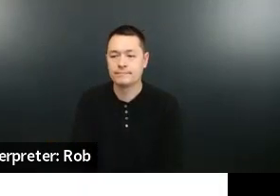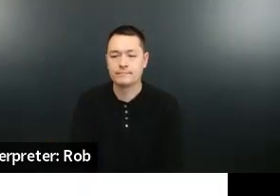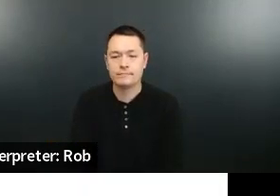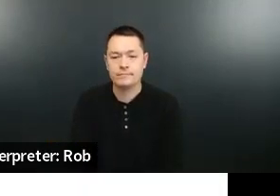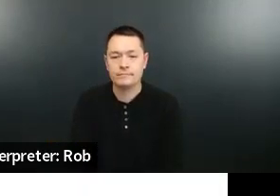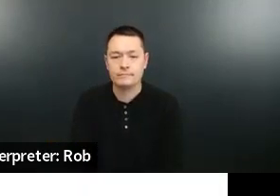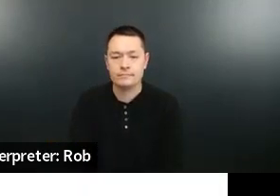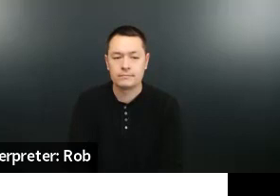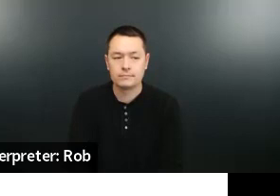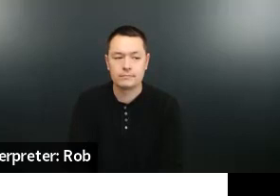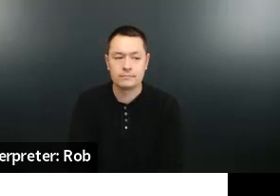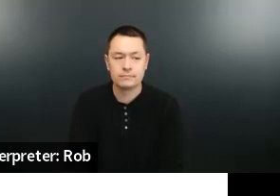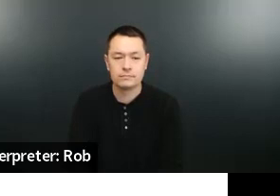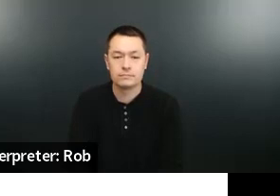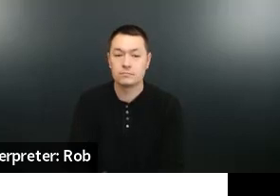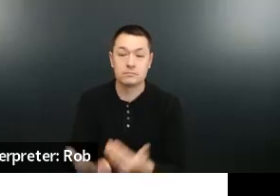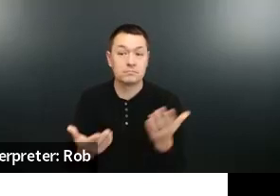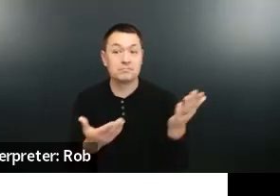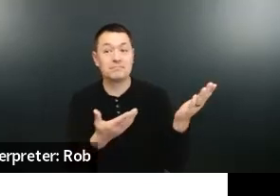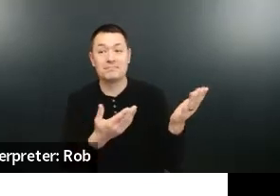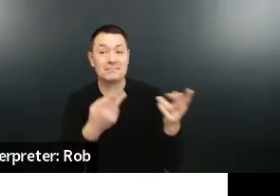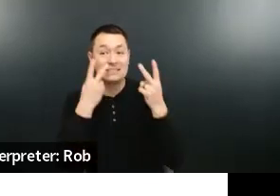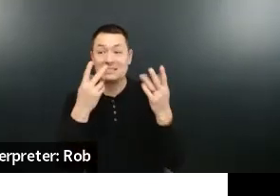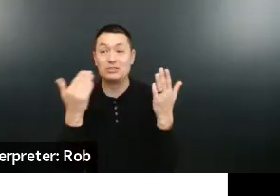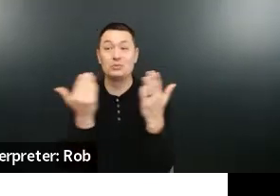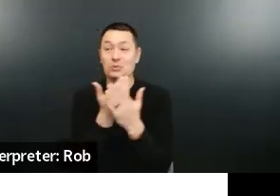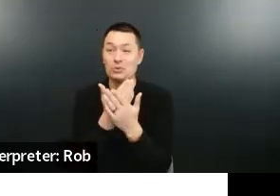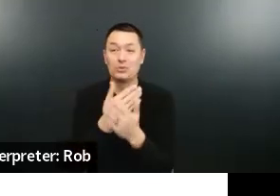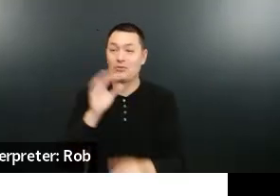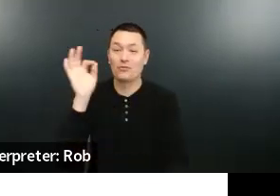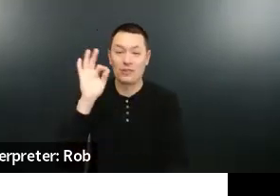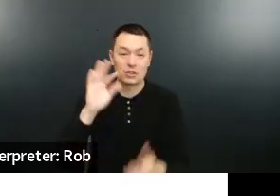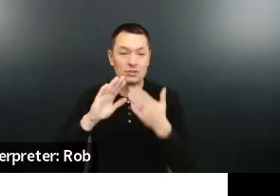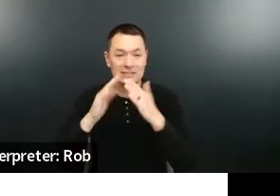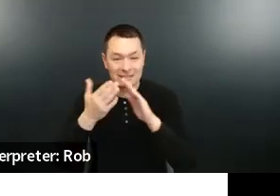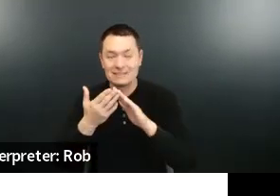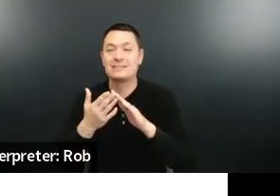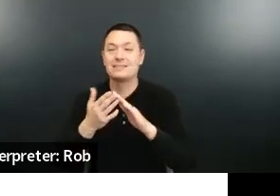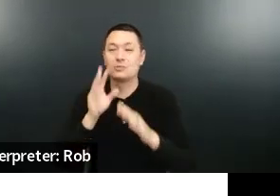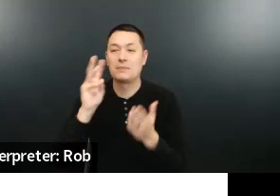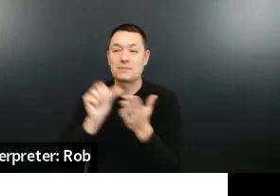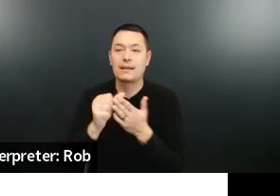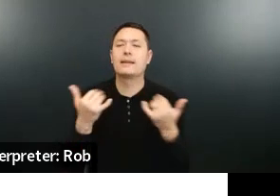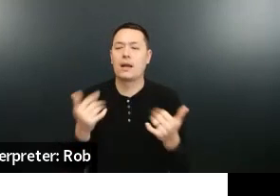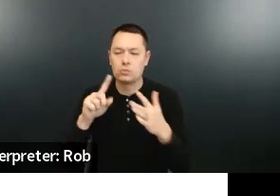Are you able to see the new Light Fresno City website? Yeah. Okay. So I want to start from the very beginning so that you aren't like